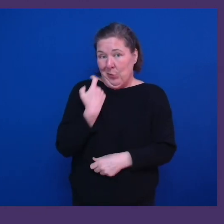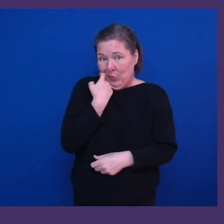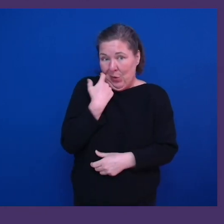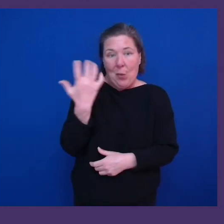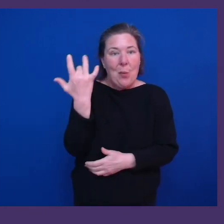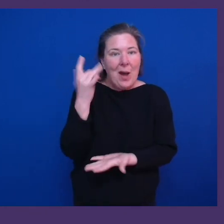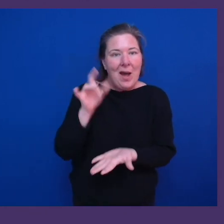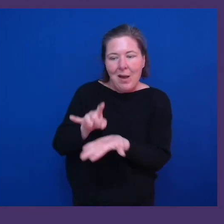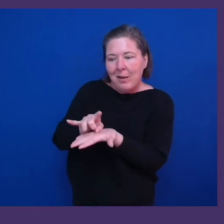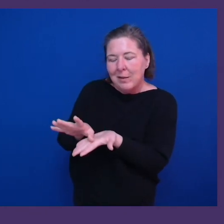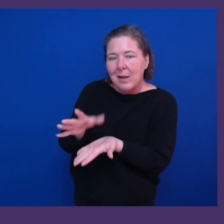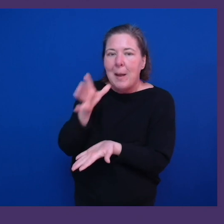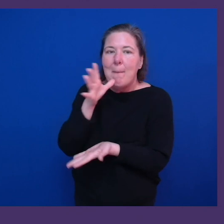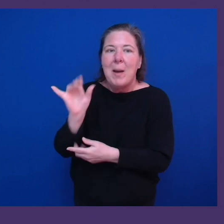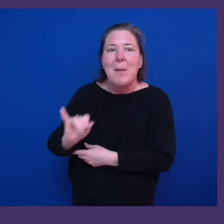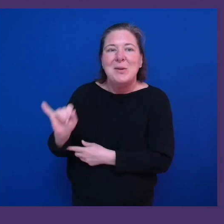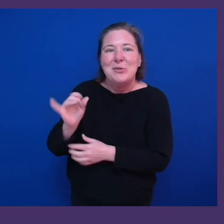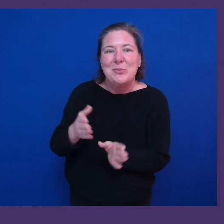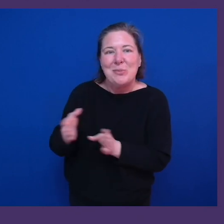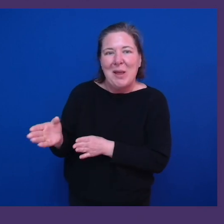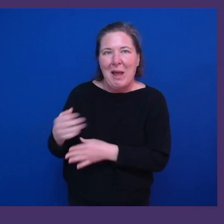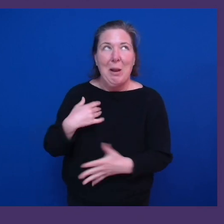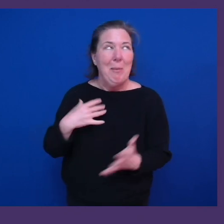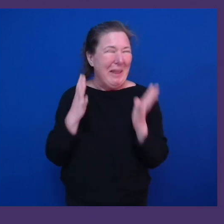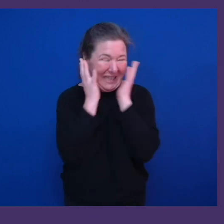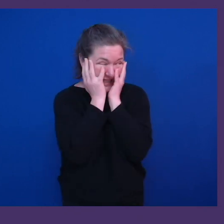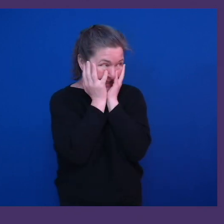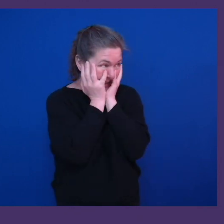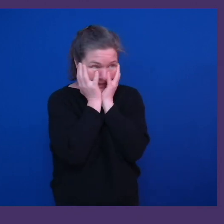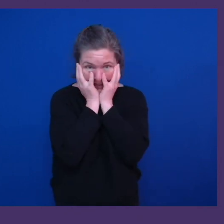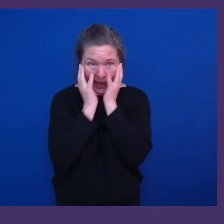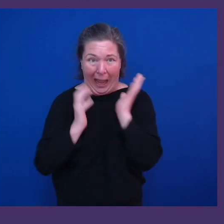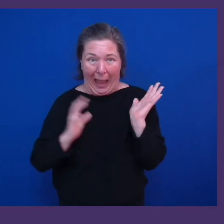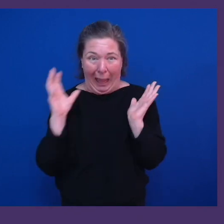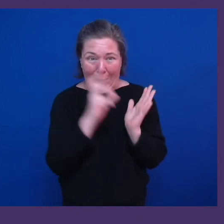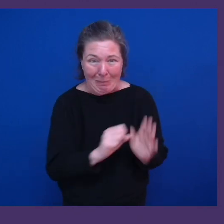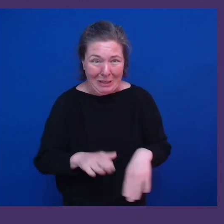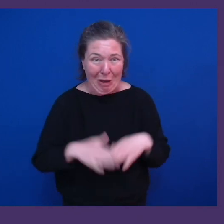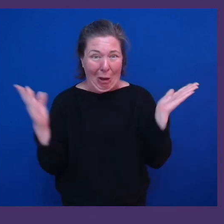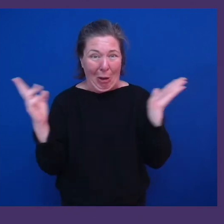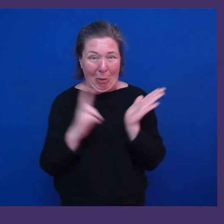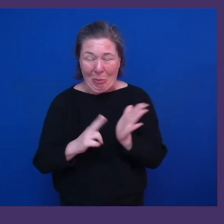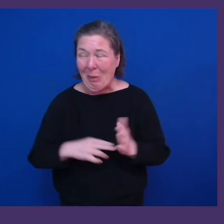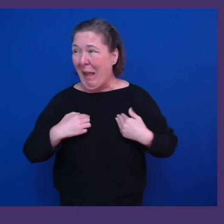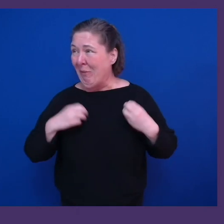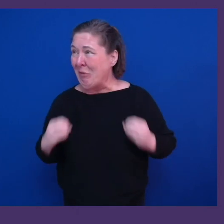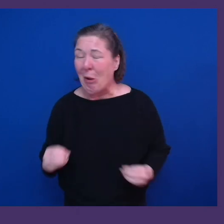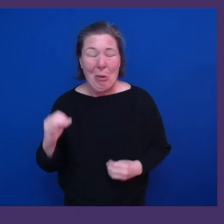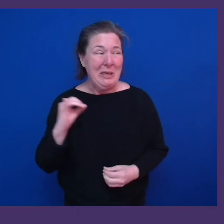And I was like, oh no, I missed open enrollment. I'm going to not have insurance. And I quickly just asked our people assistant, like,